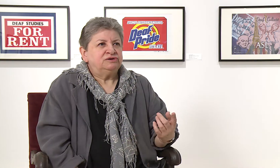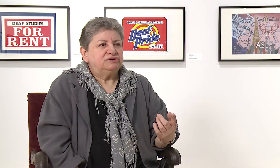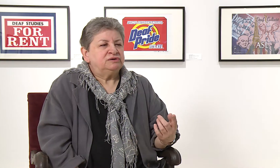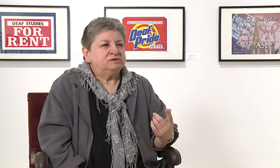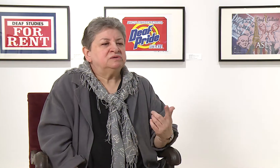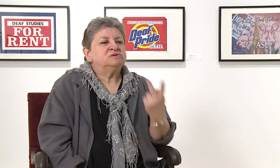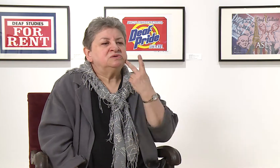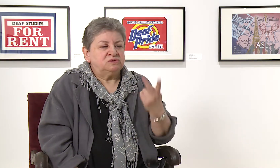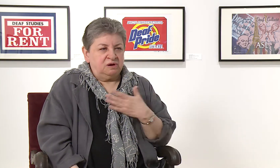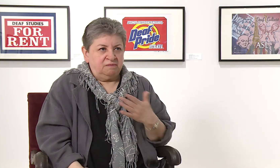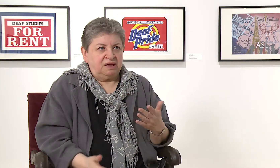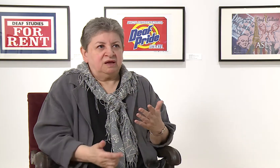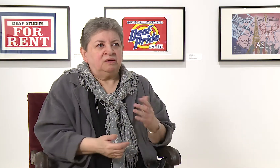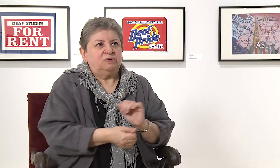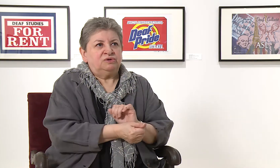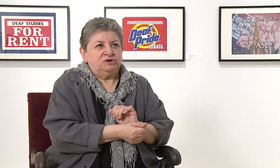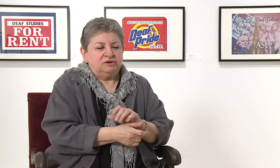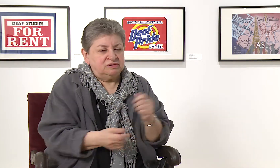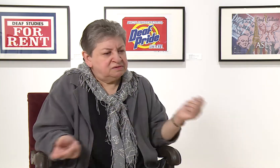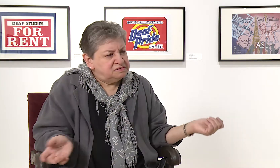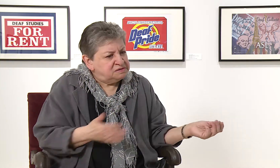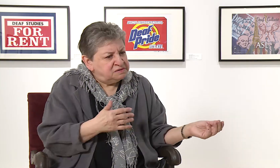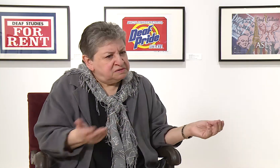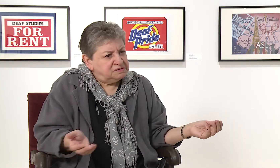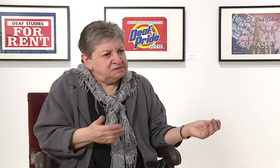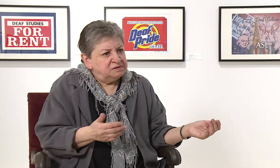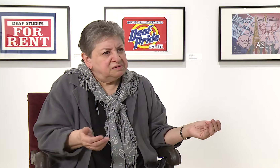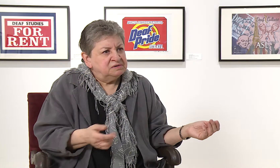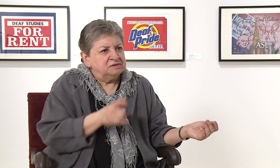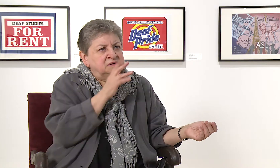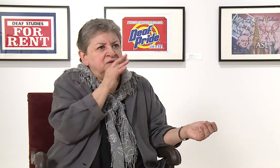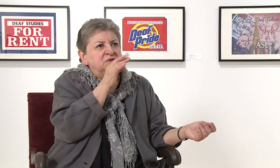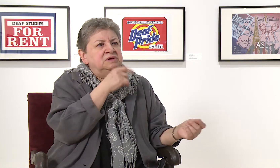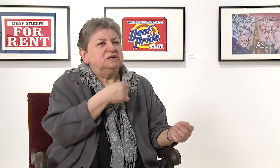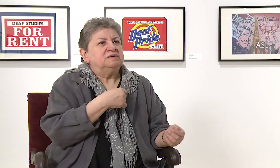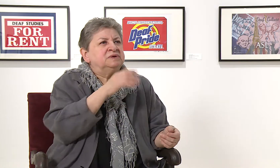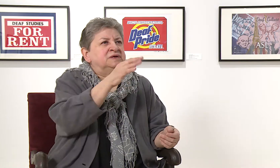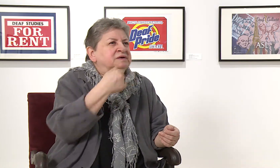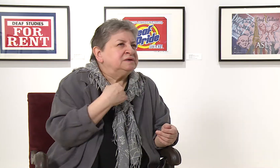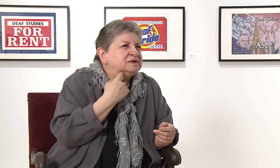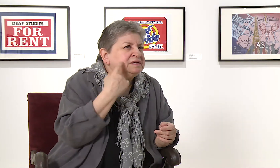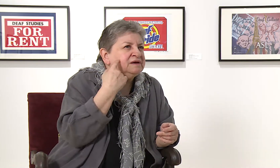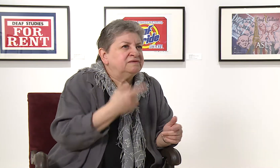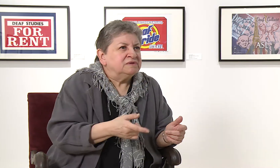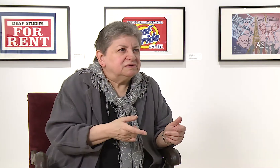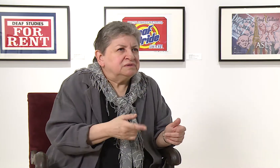There was another publisher, I remember, who was looking through my portfolio.